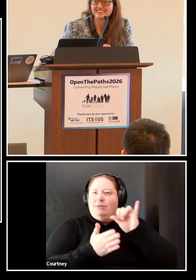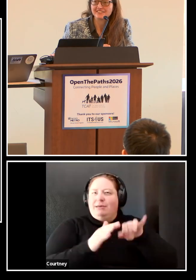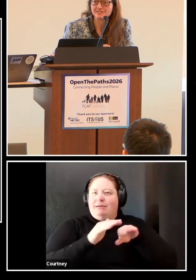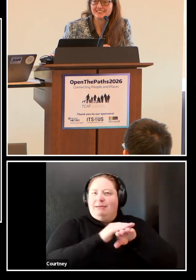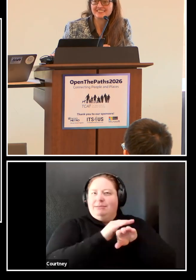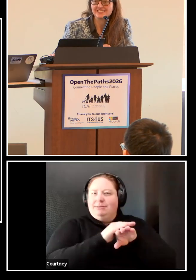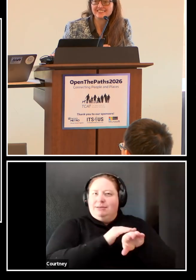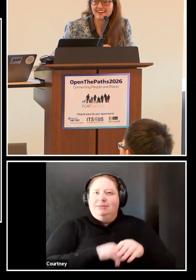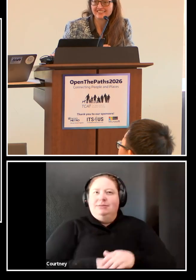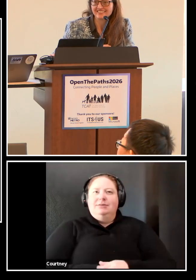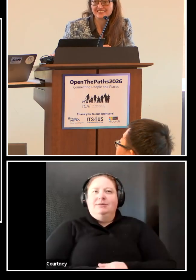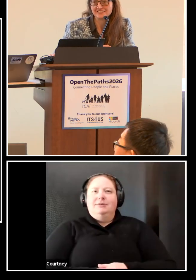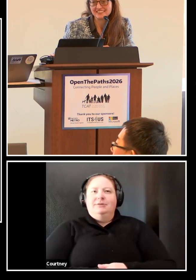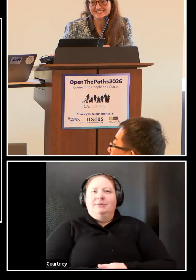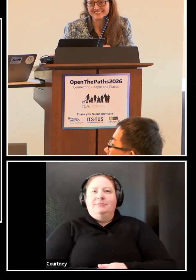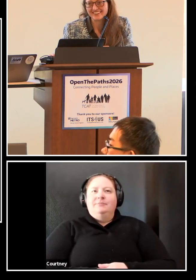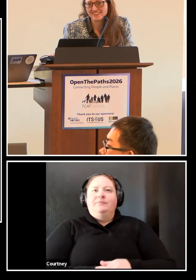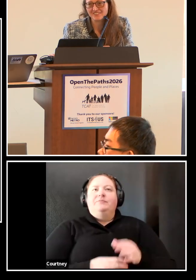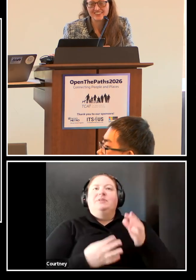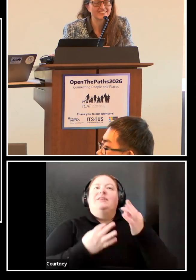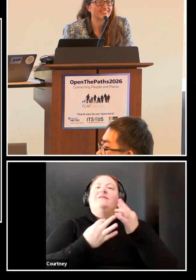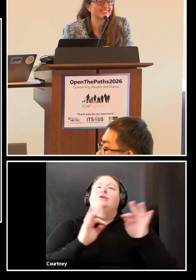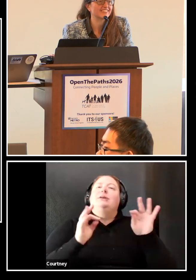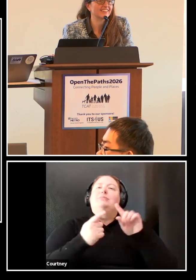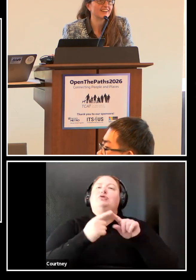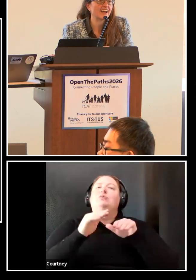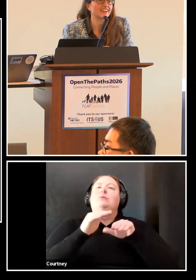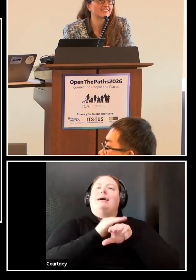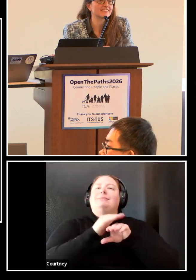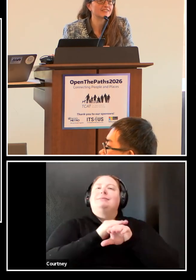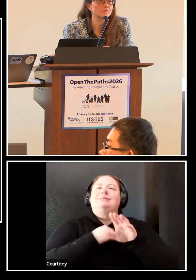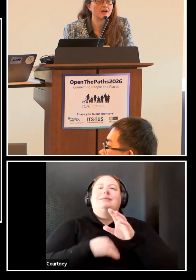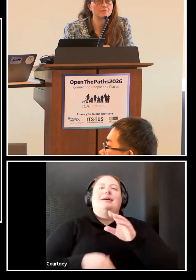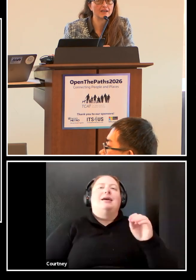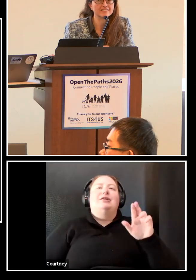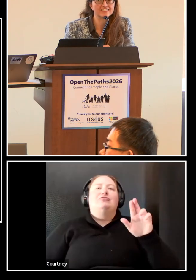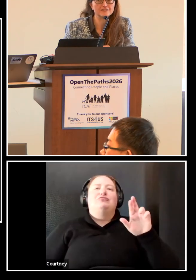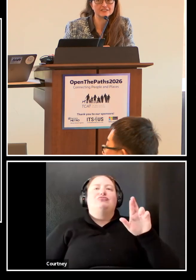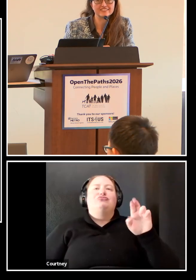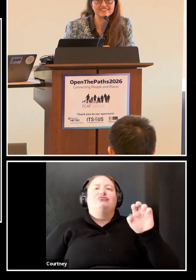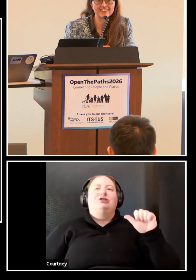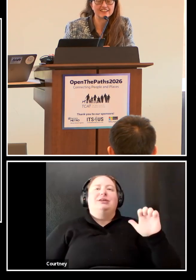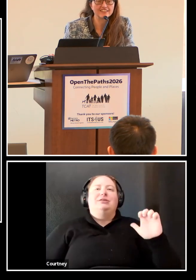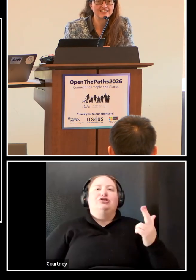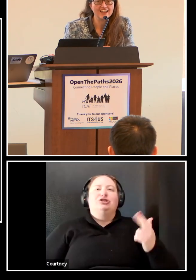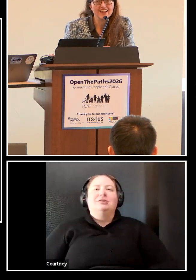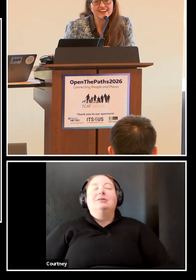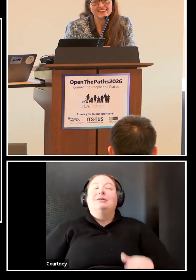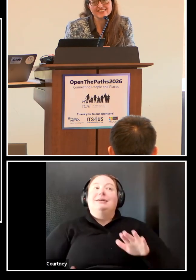the freedom to access and reach. Um it's the access to a basket of goods. And I think again